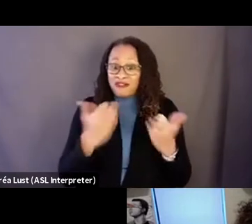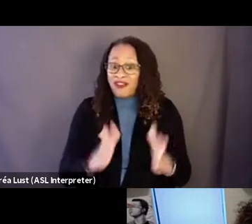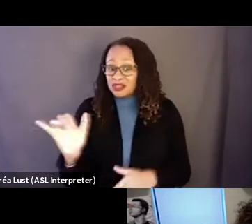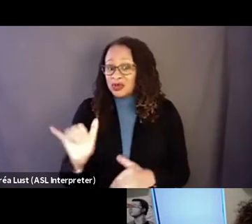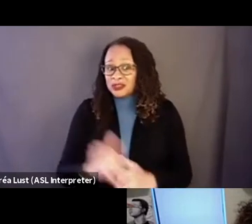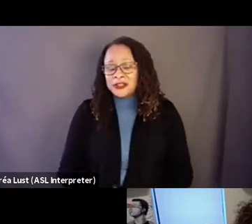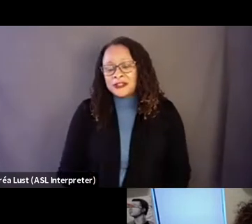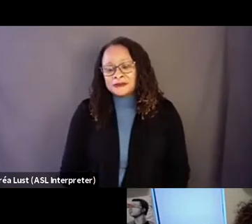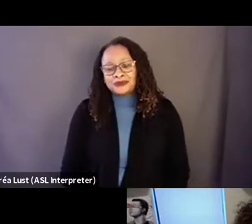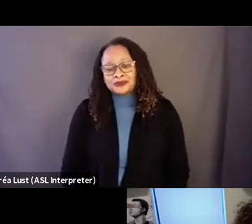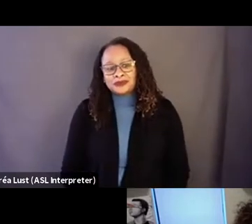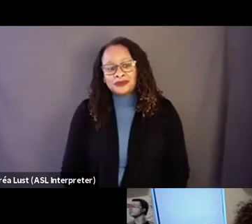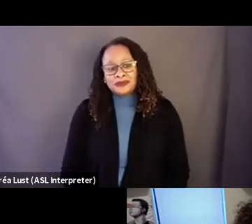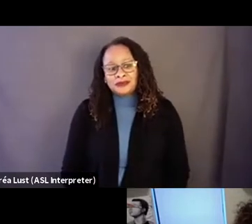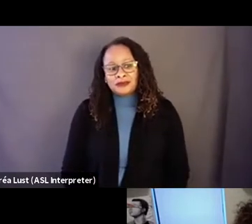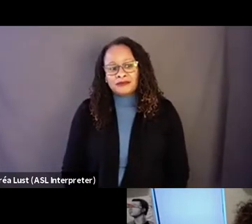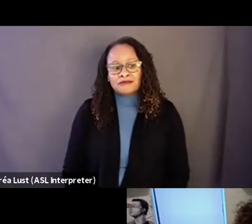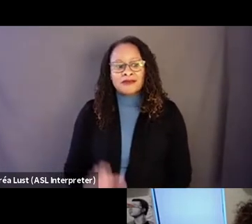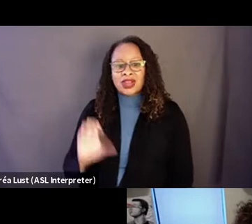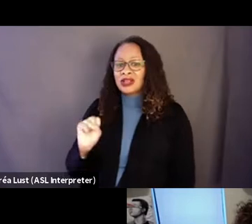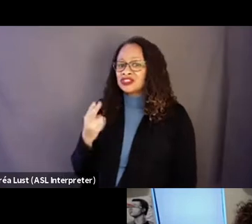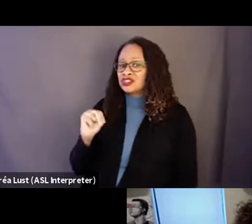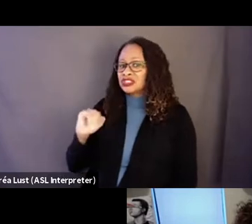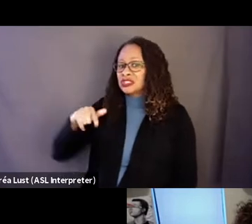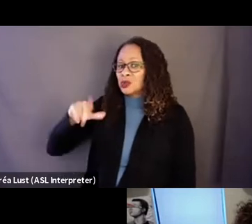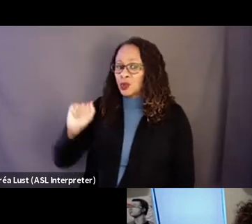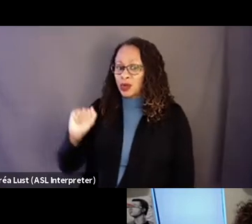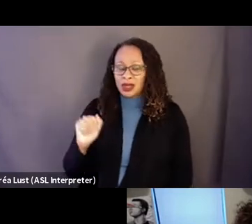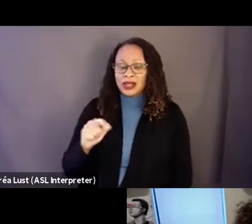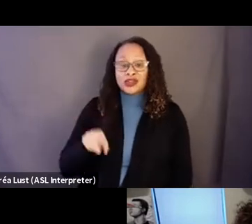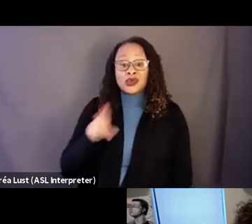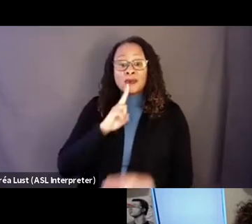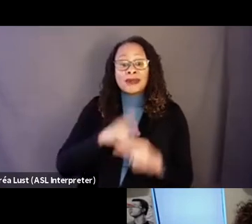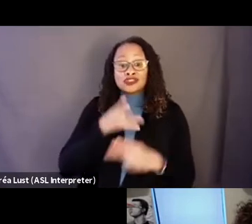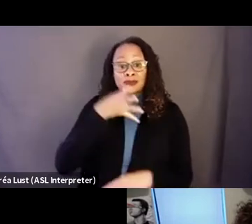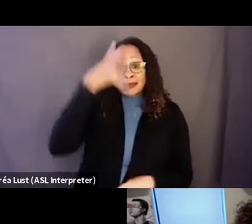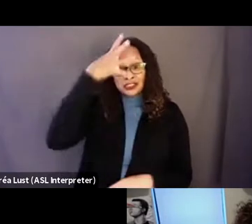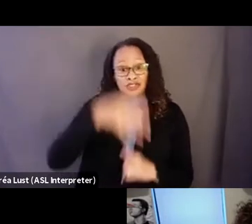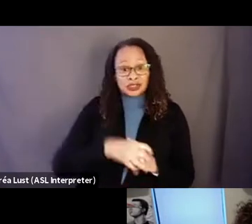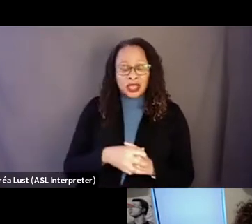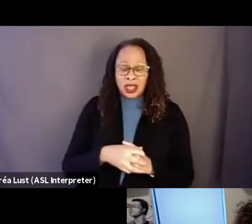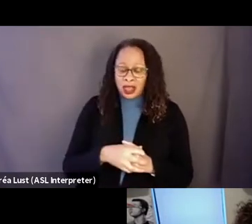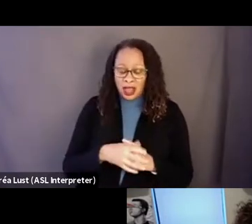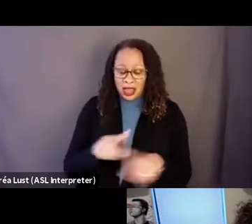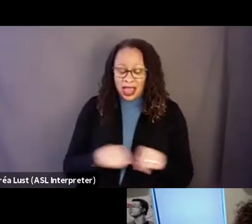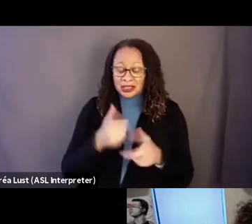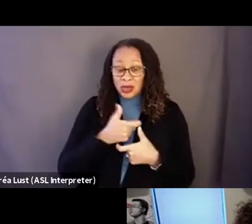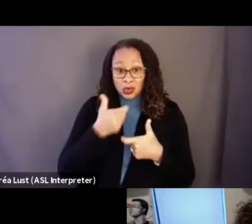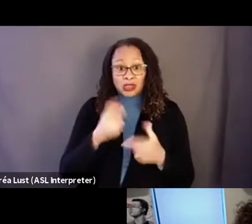You mentioned that the parents... But while I was watching, when you were rushed to the emergency room,